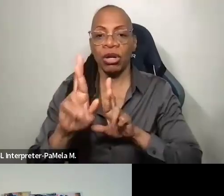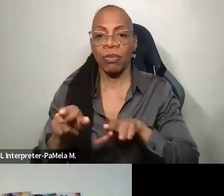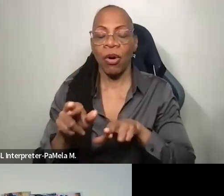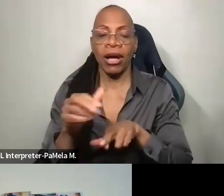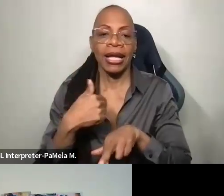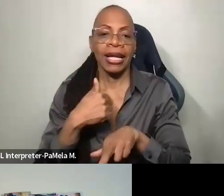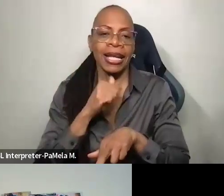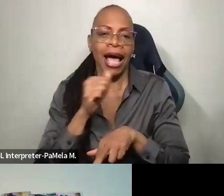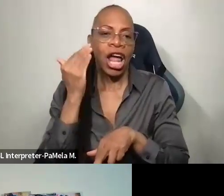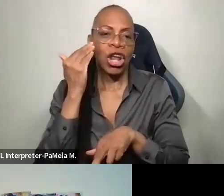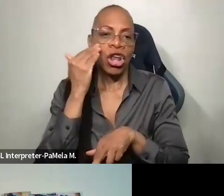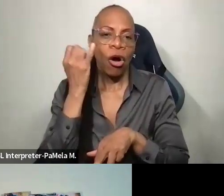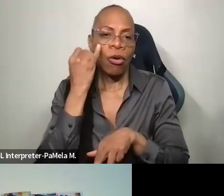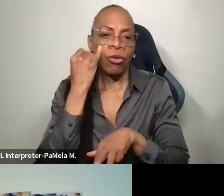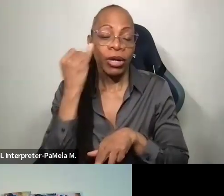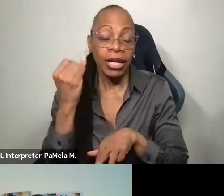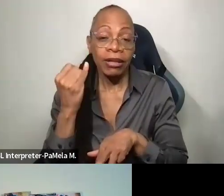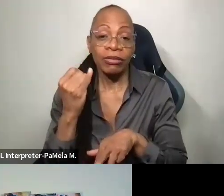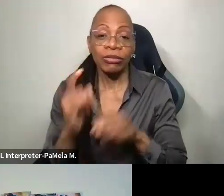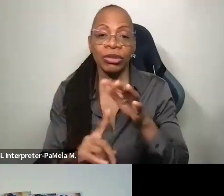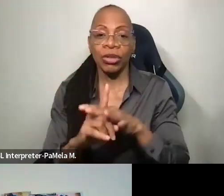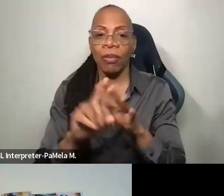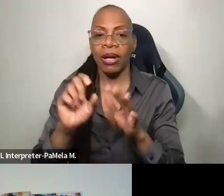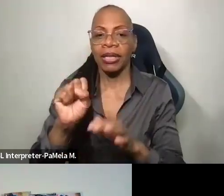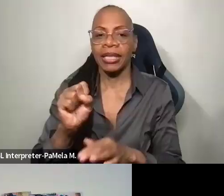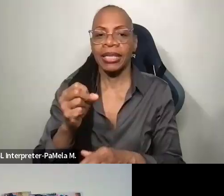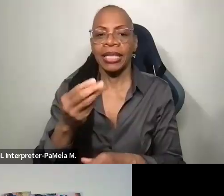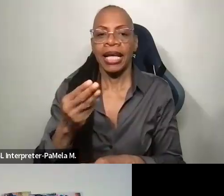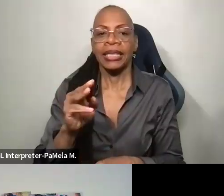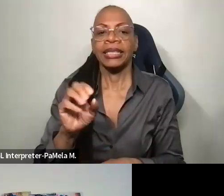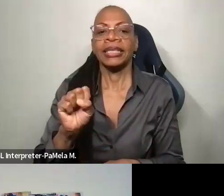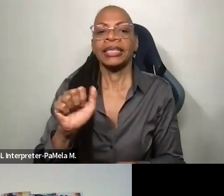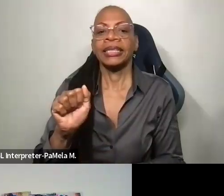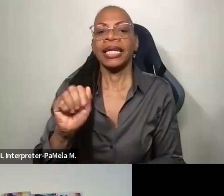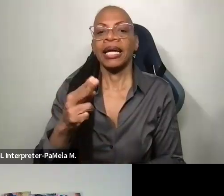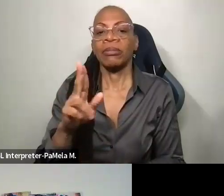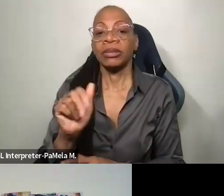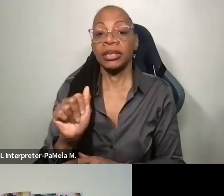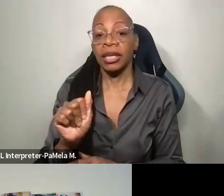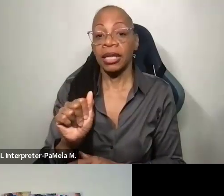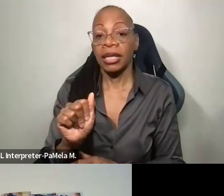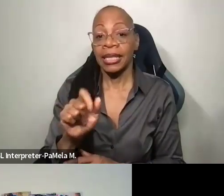But if you are interested about understanding that locally or within your own agency, I would,